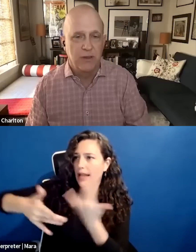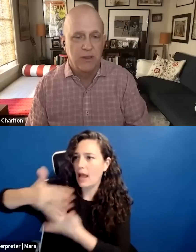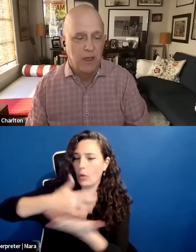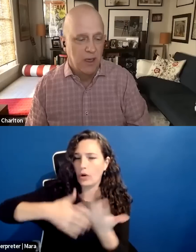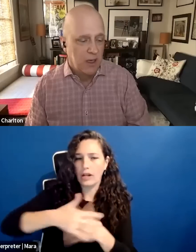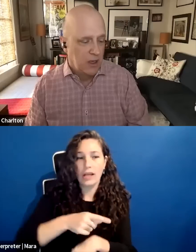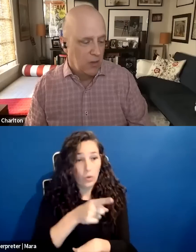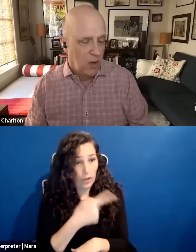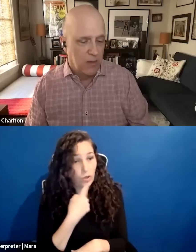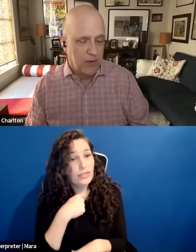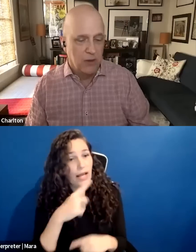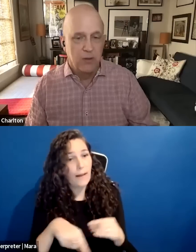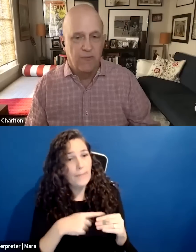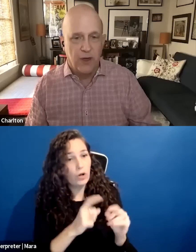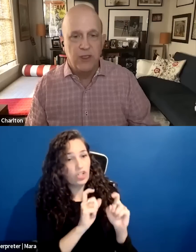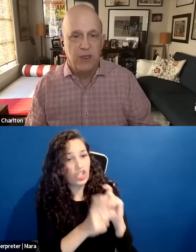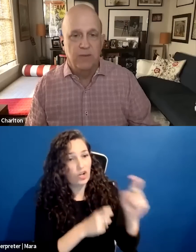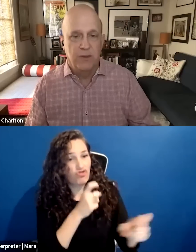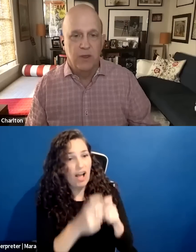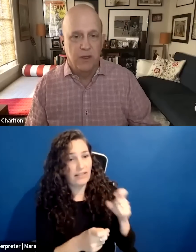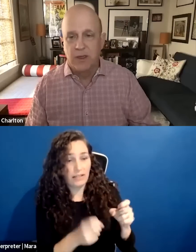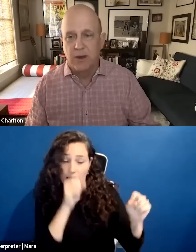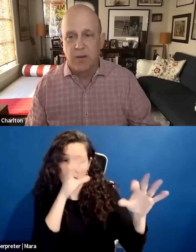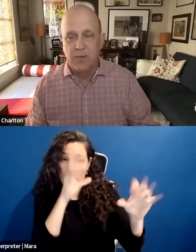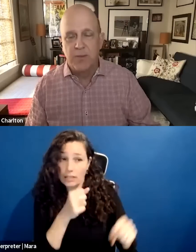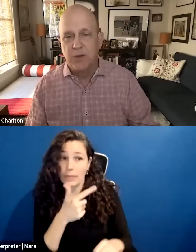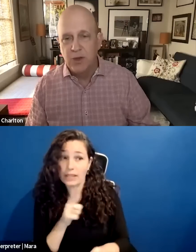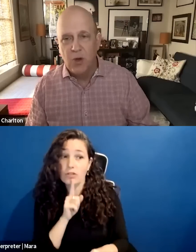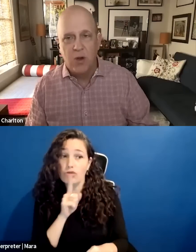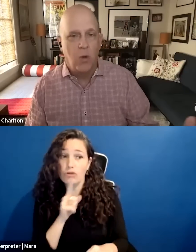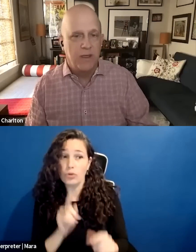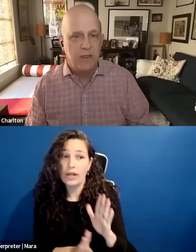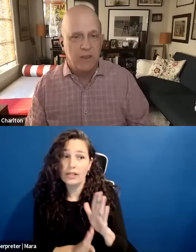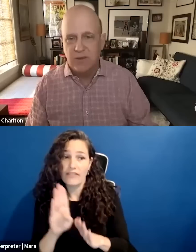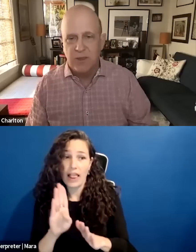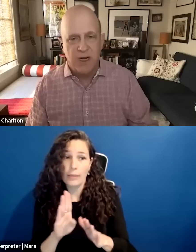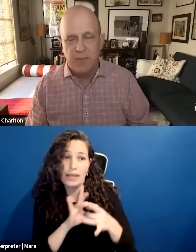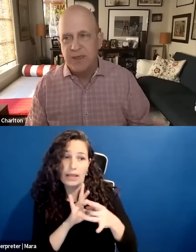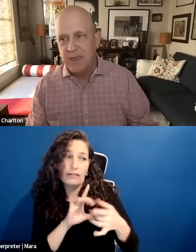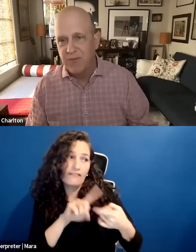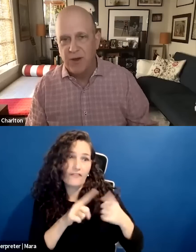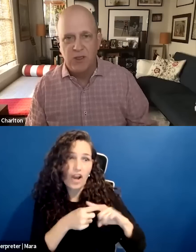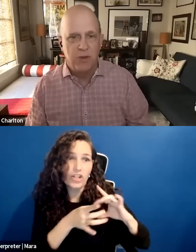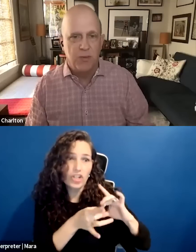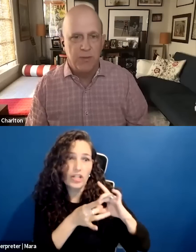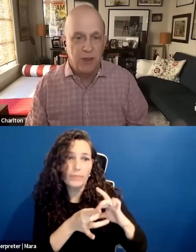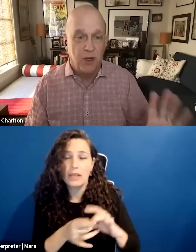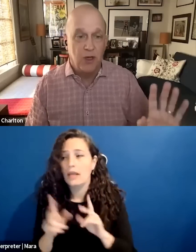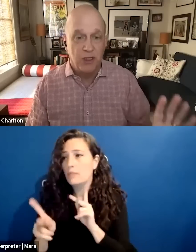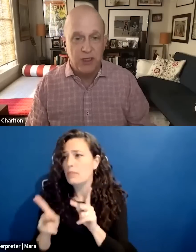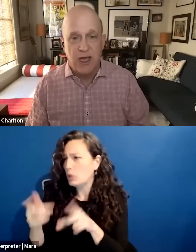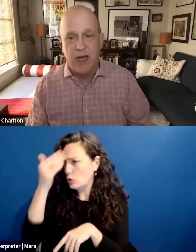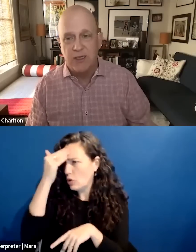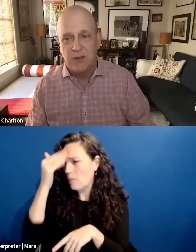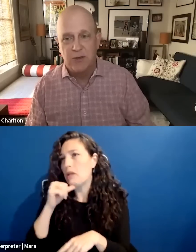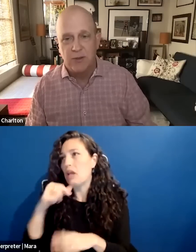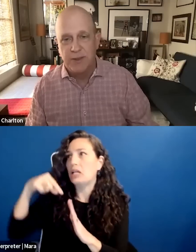because you wanna build friendships really, people you know, acquaintanceships, they may not be deep friends, but they're people you know you can say hi to.